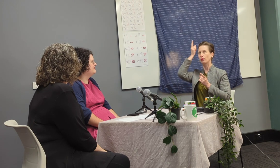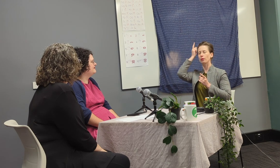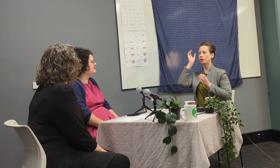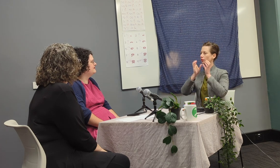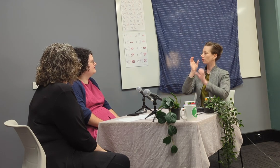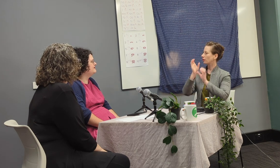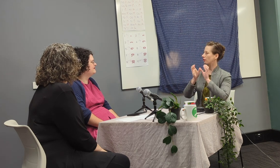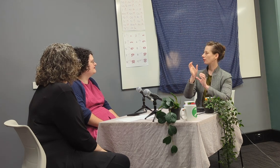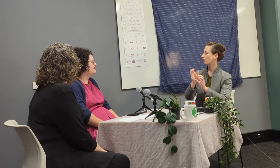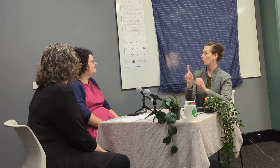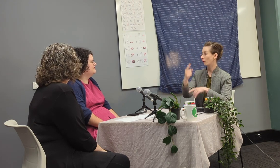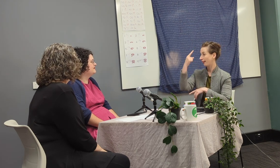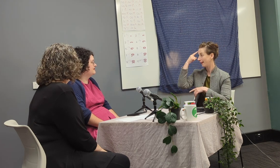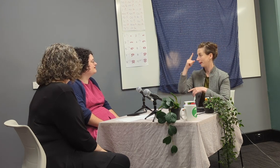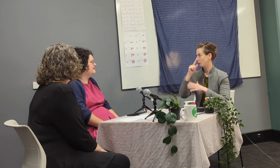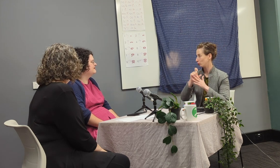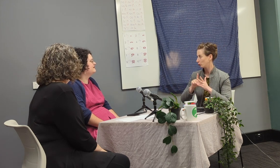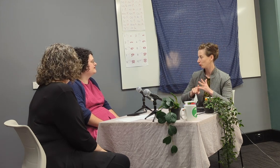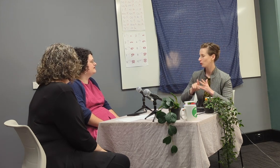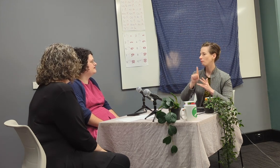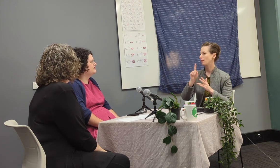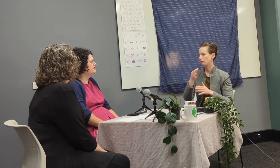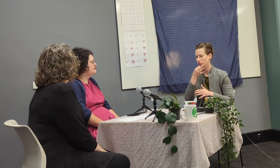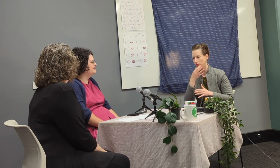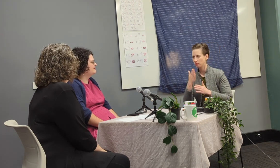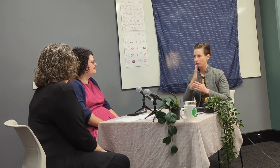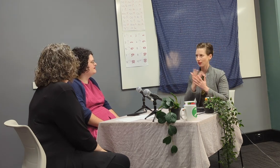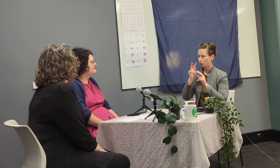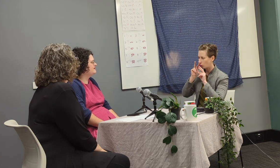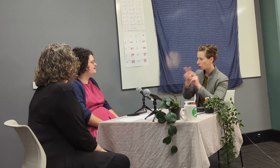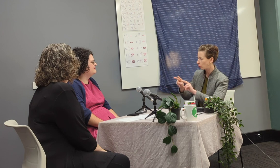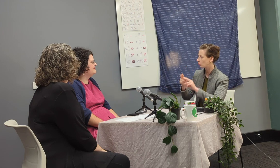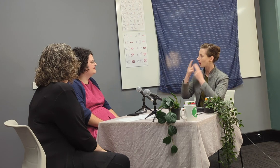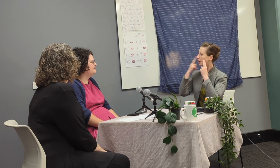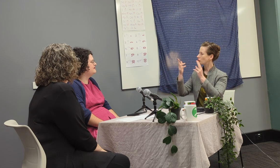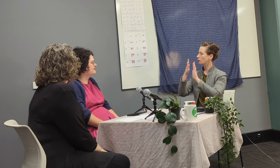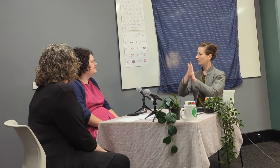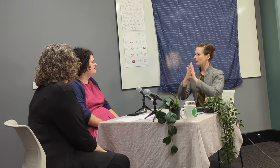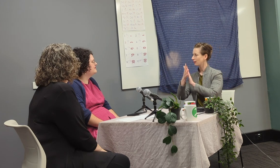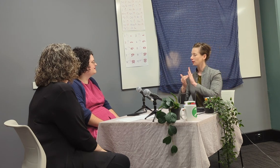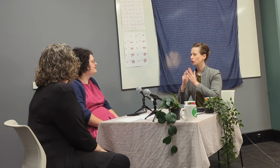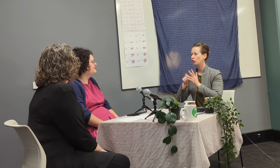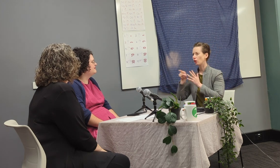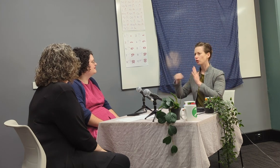A lot of people had thought certain things, but it wasn’t the actual researcher saying